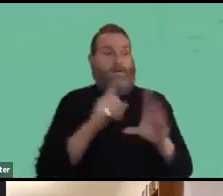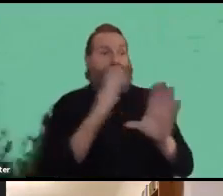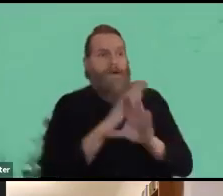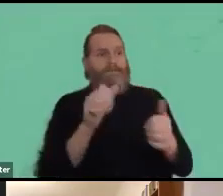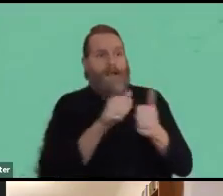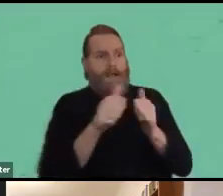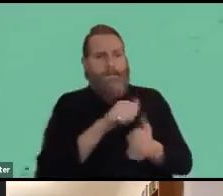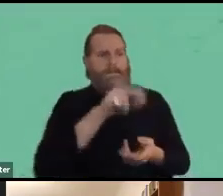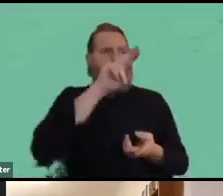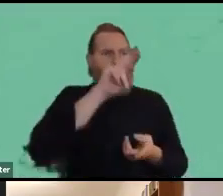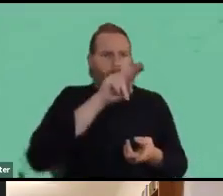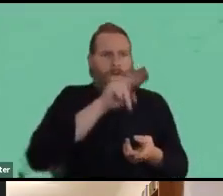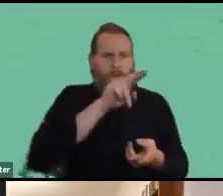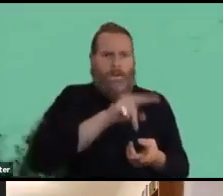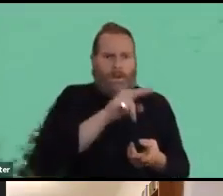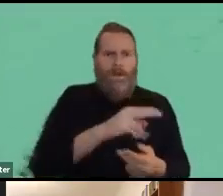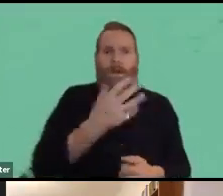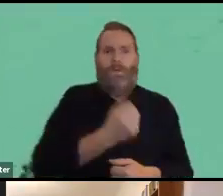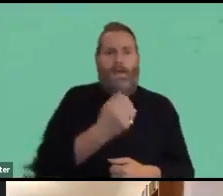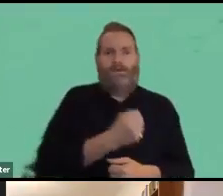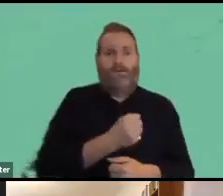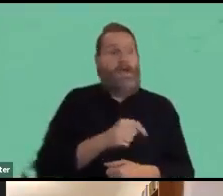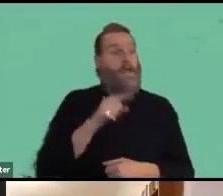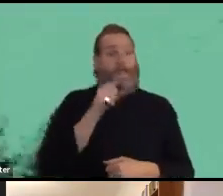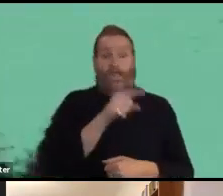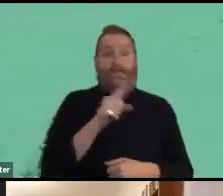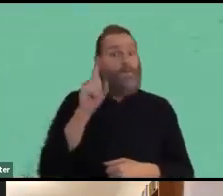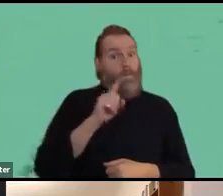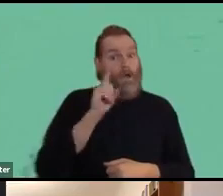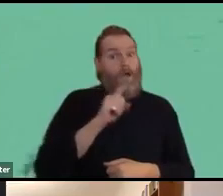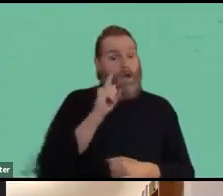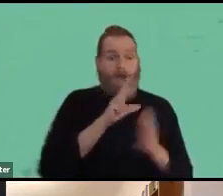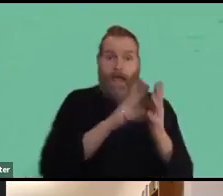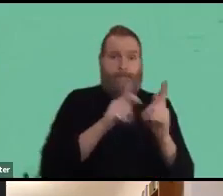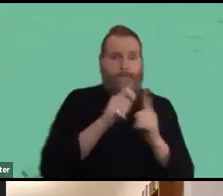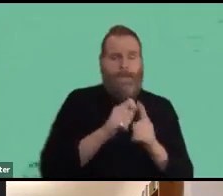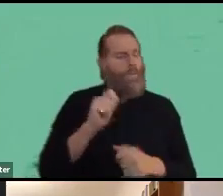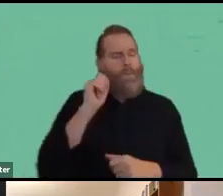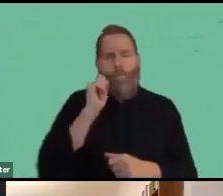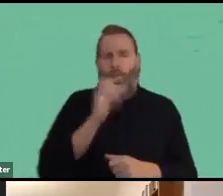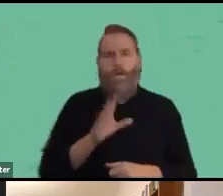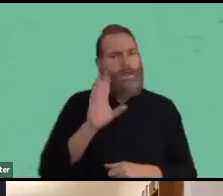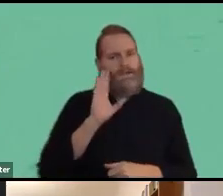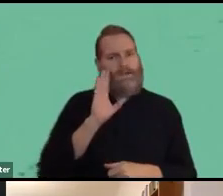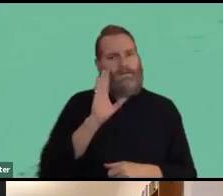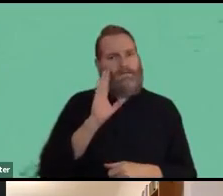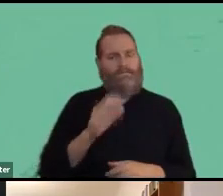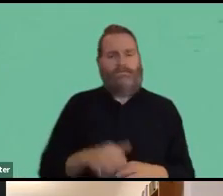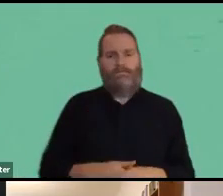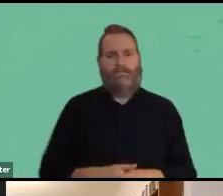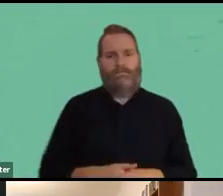but she would not countenance that even though that point was made a number of times um more and